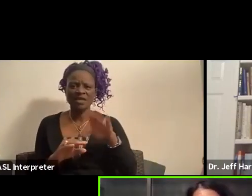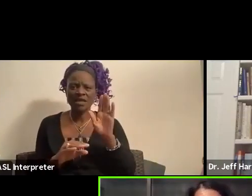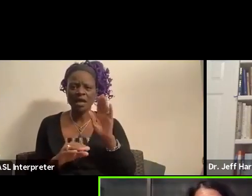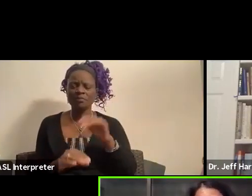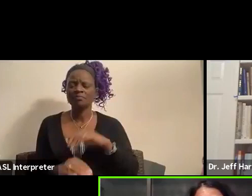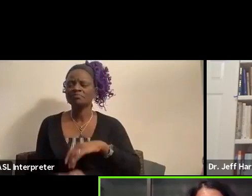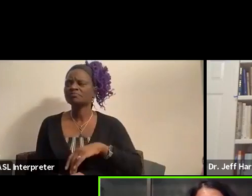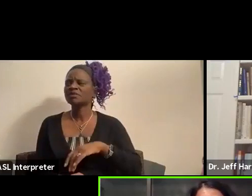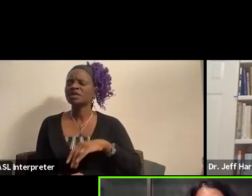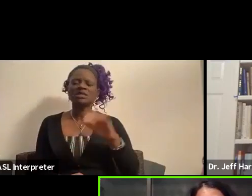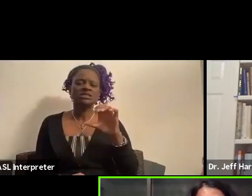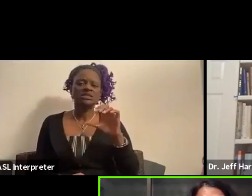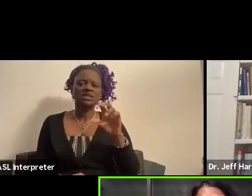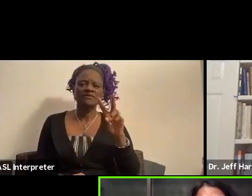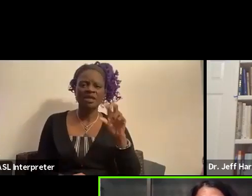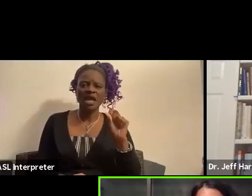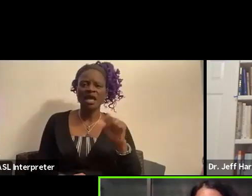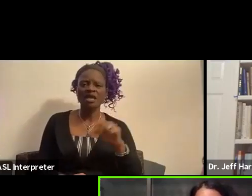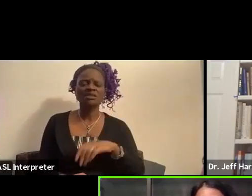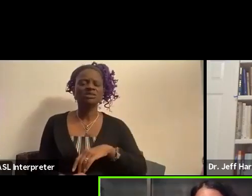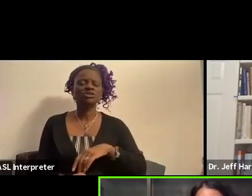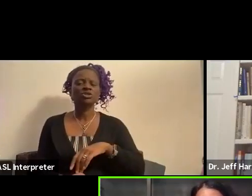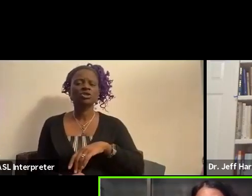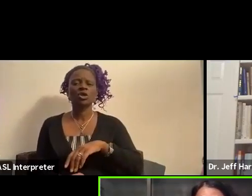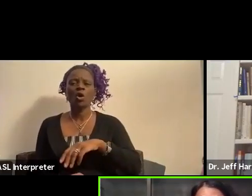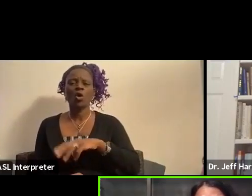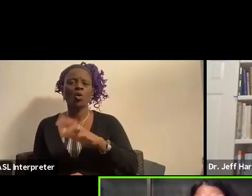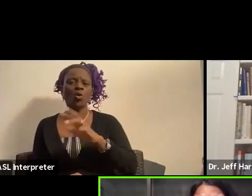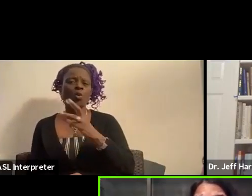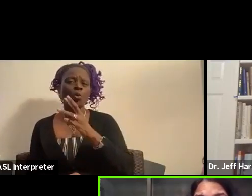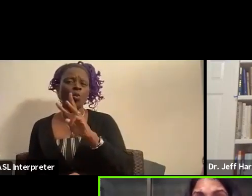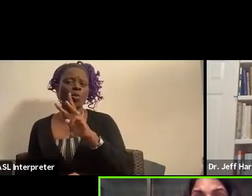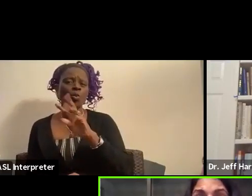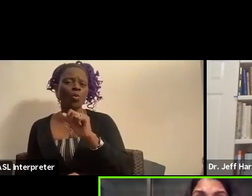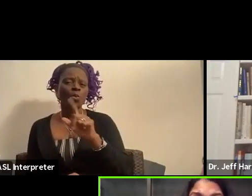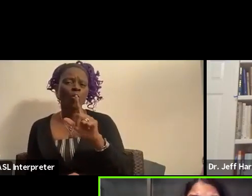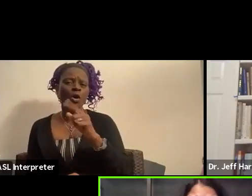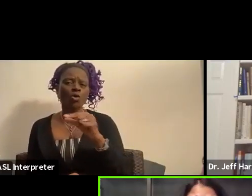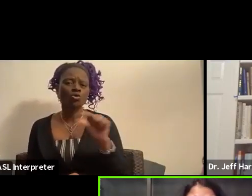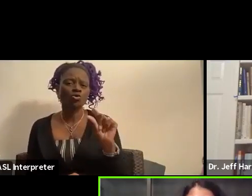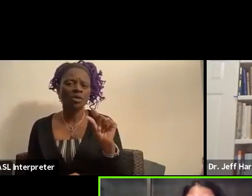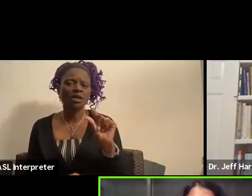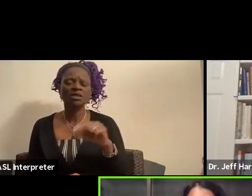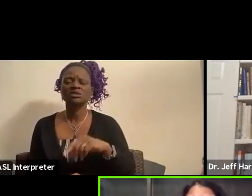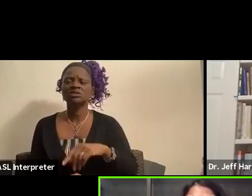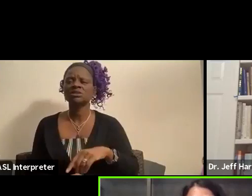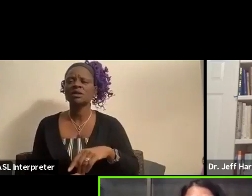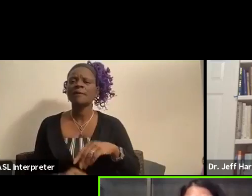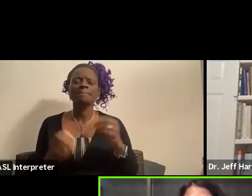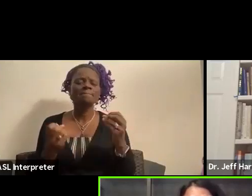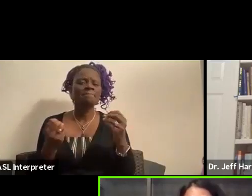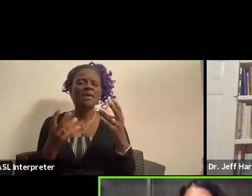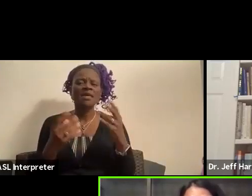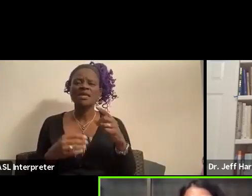federal program has been reaching out to the skilled nursing facilities primarily. In fact, many of them have had the first visit already.